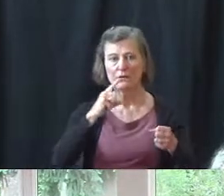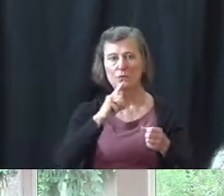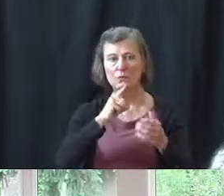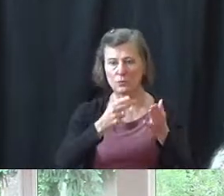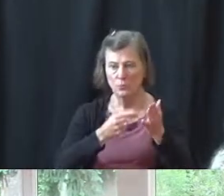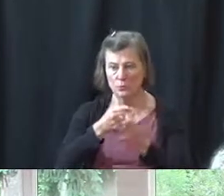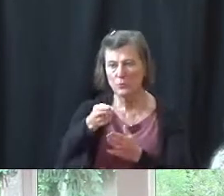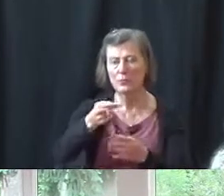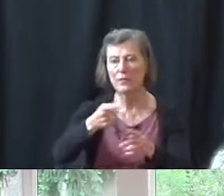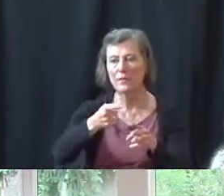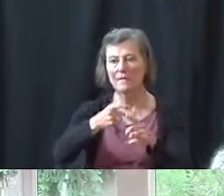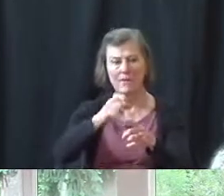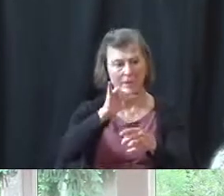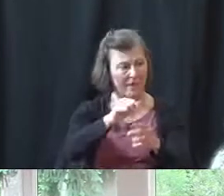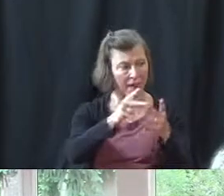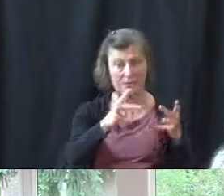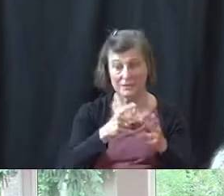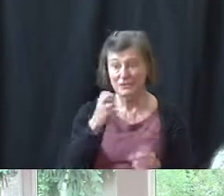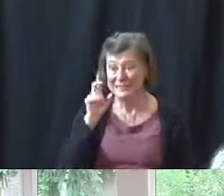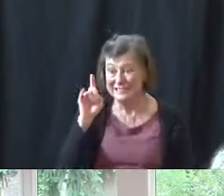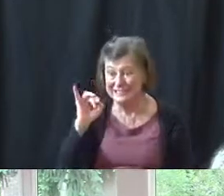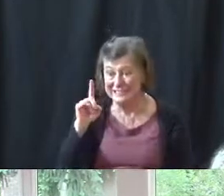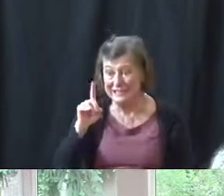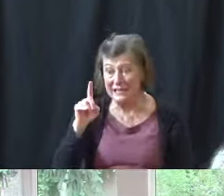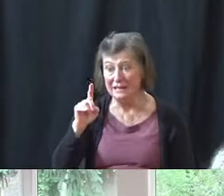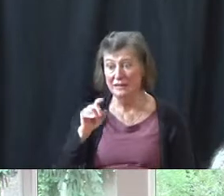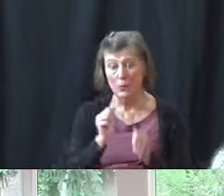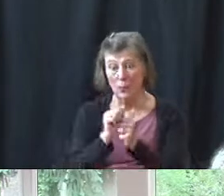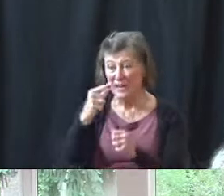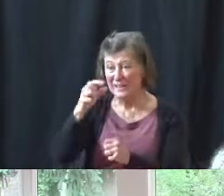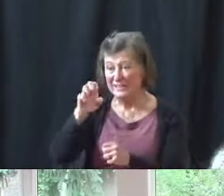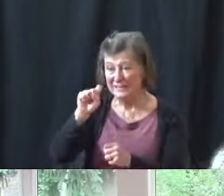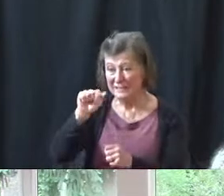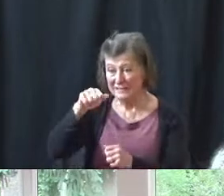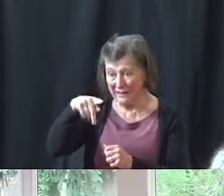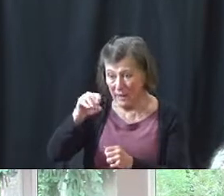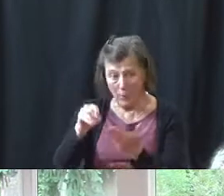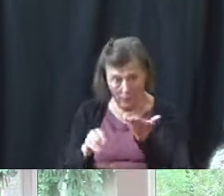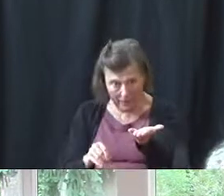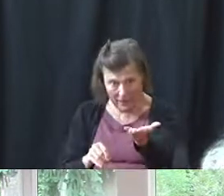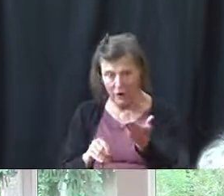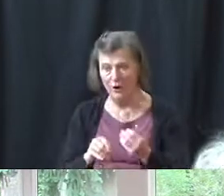And, he did, even with gestapo was in attendance.